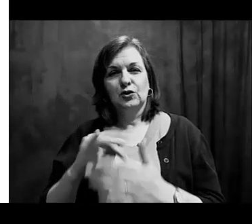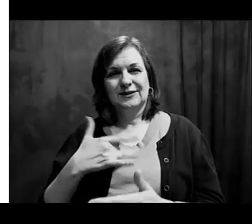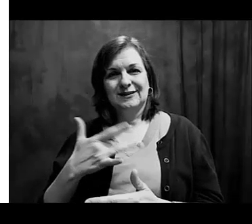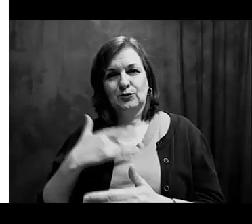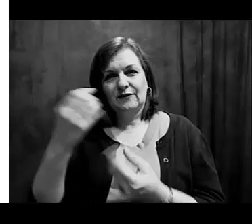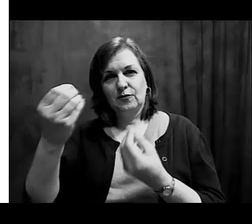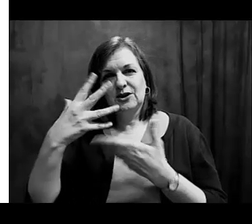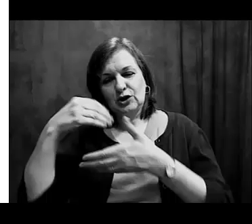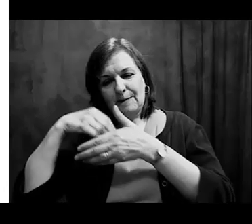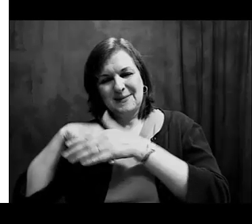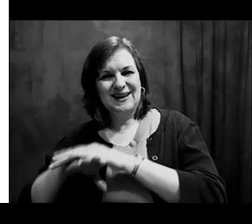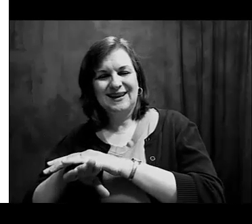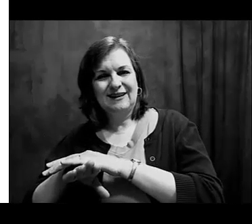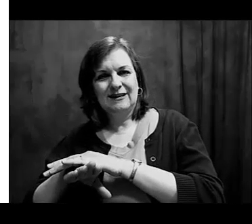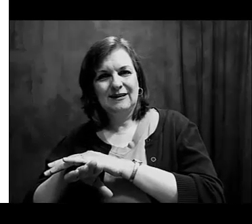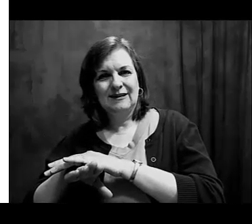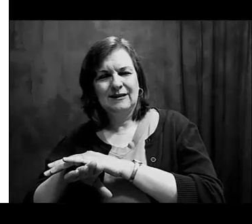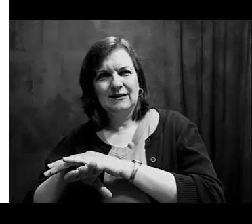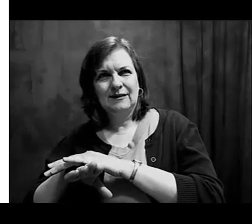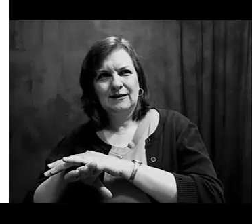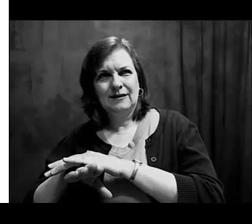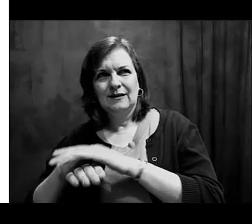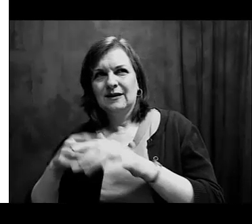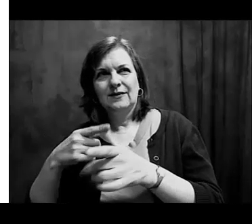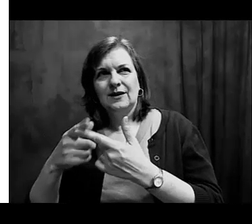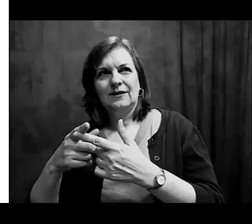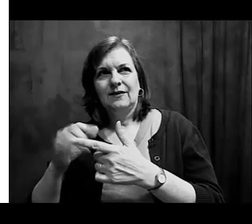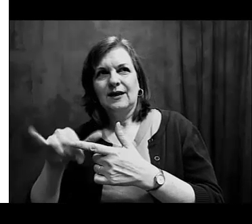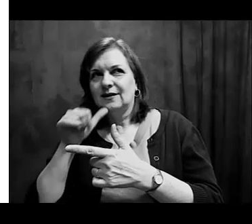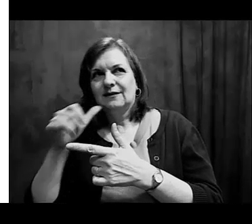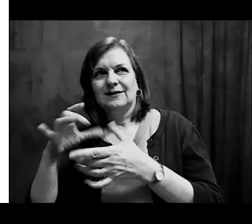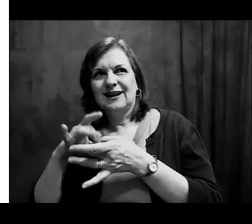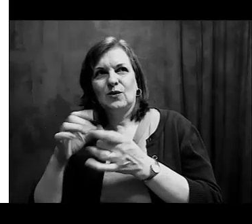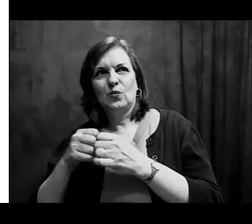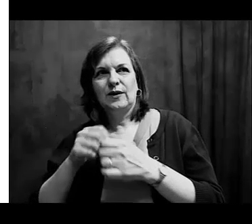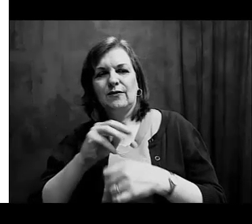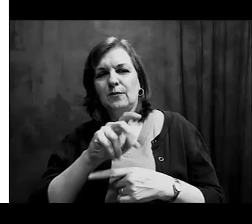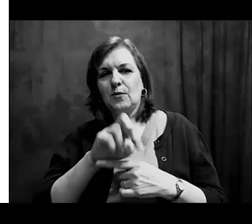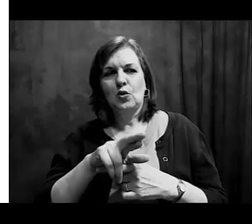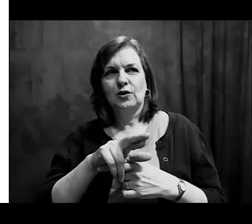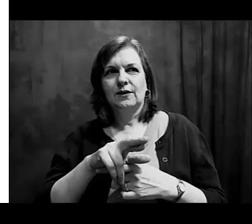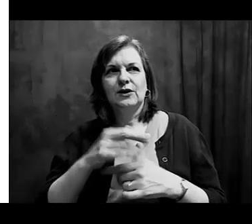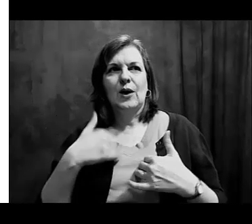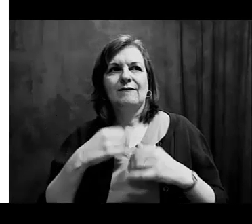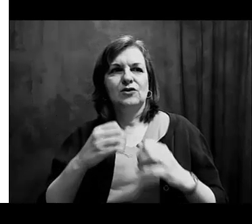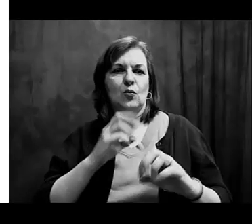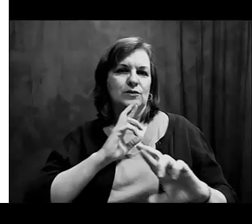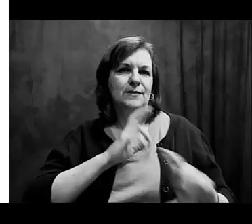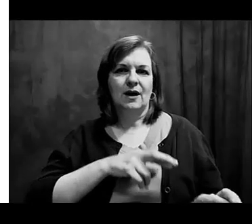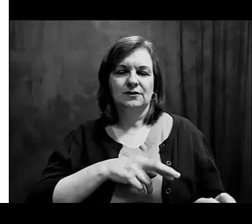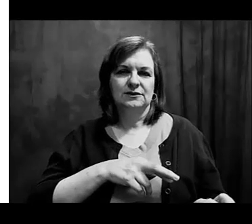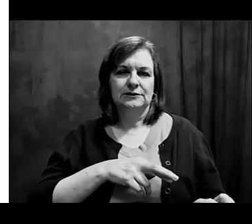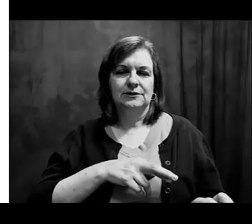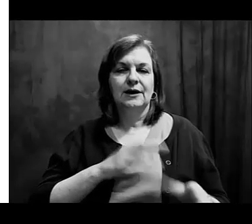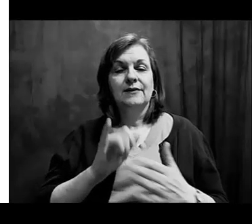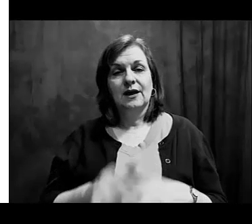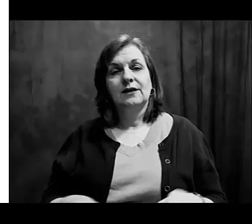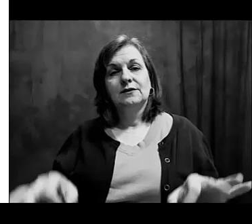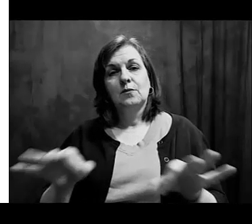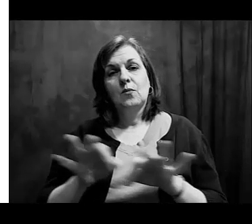you won't be able to connect in to the motor and then send other response from there so these are important things to consider